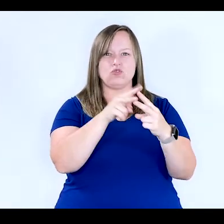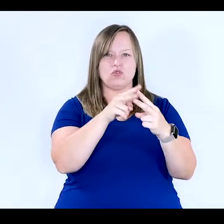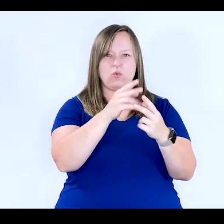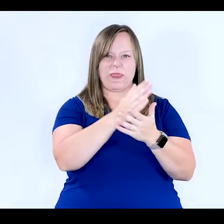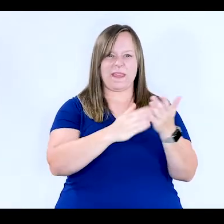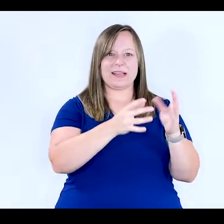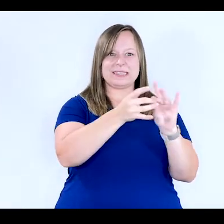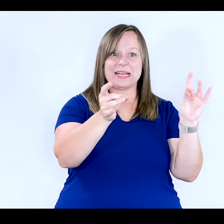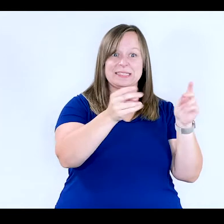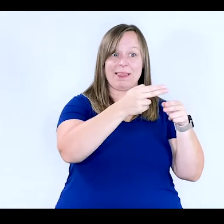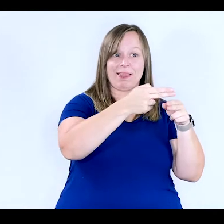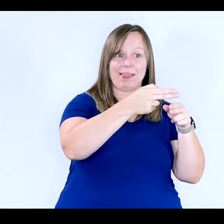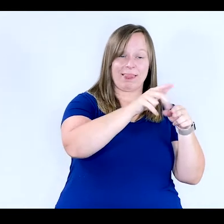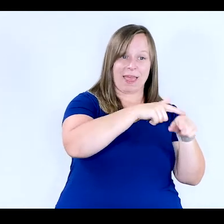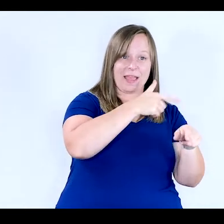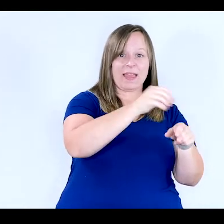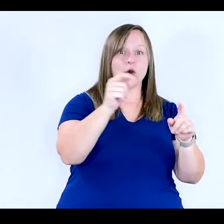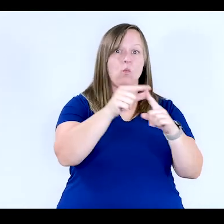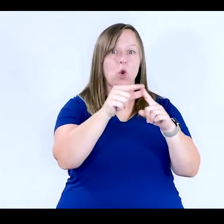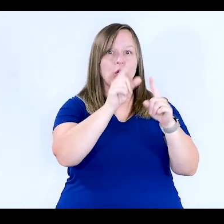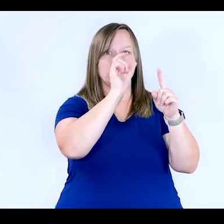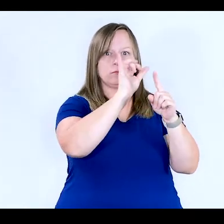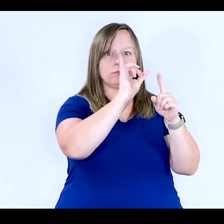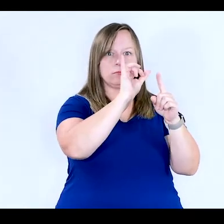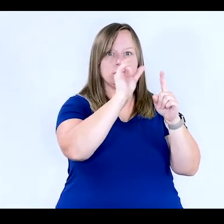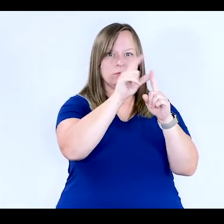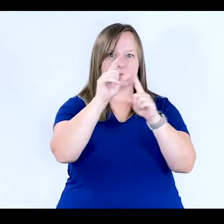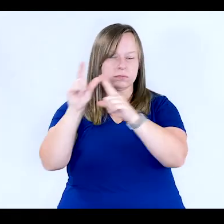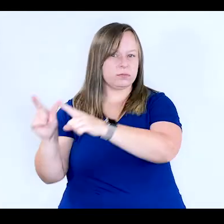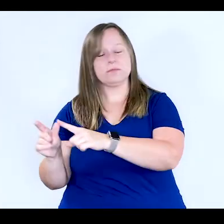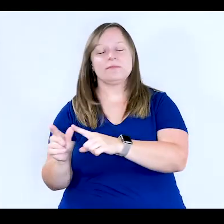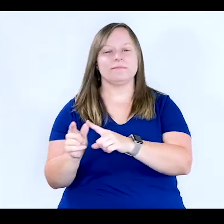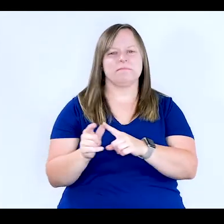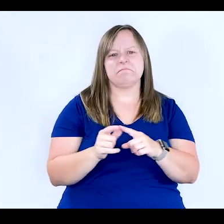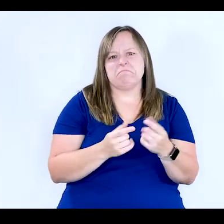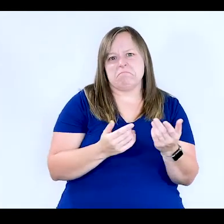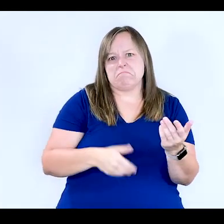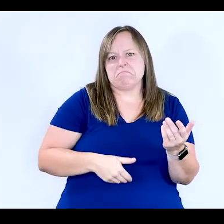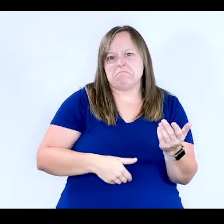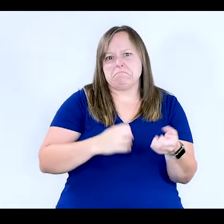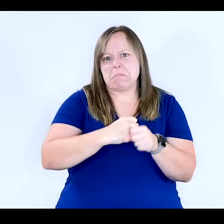factors: sentence length and word length. So these seem rather intuitive because